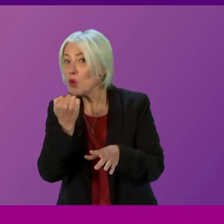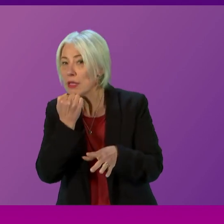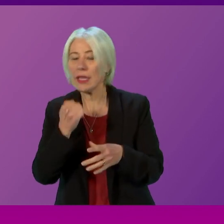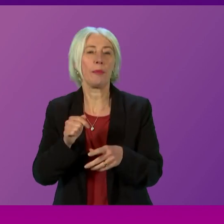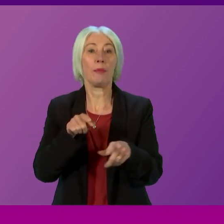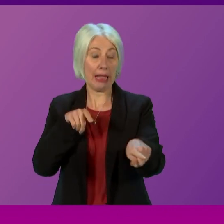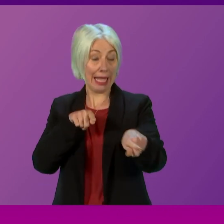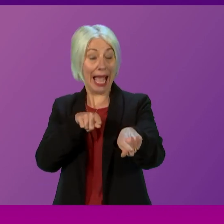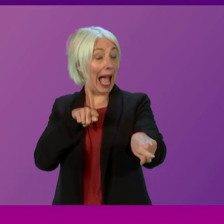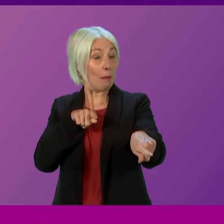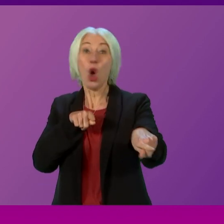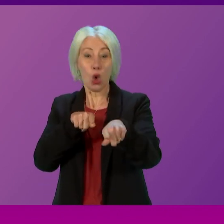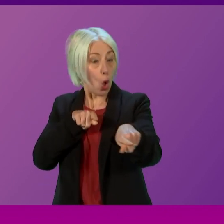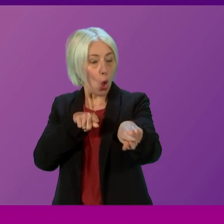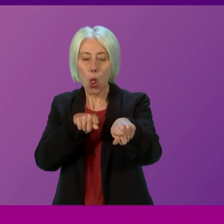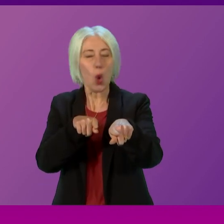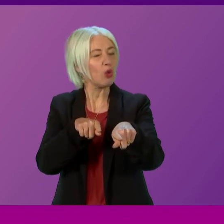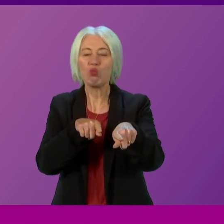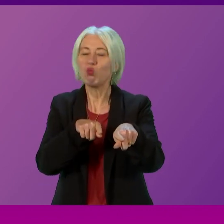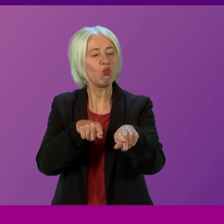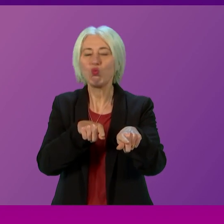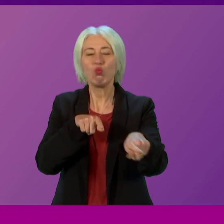gap is not closing. Since the First Minister made that pledge,